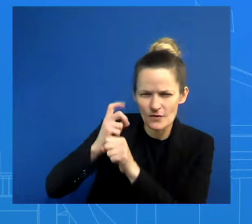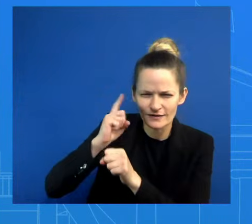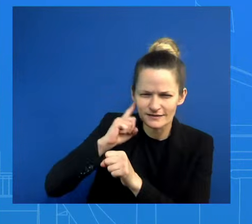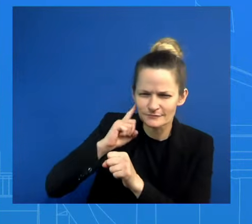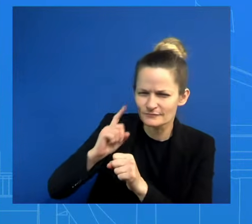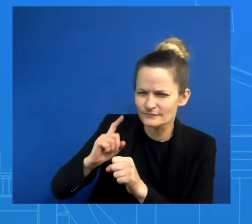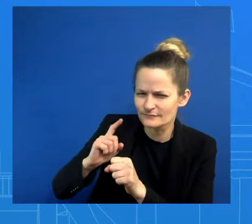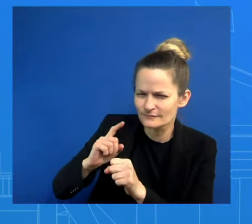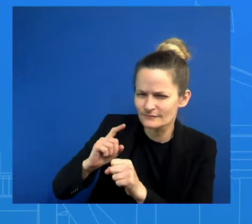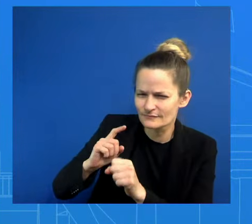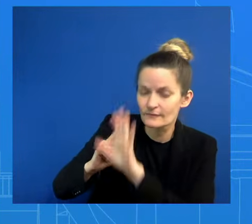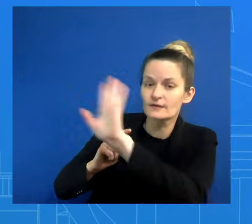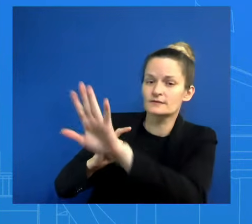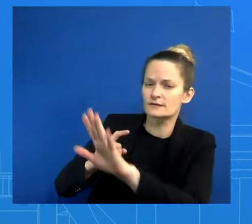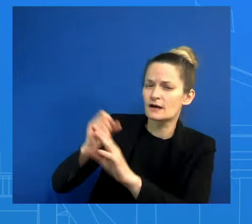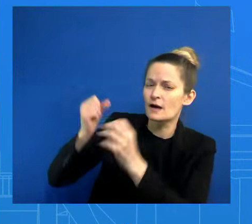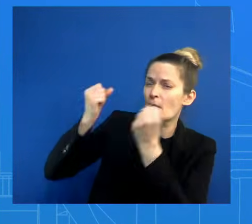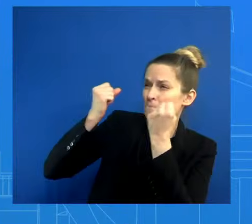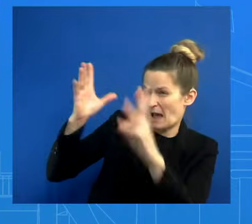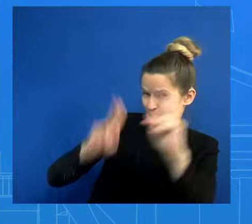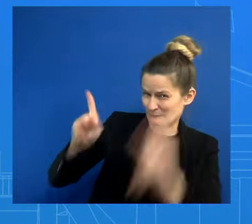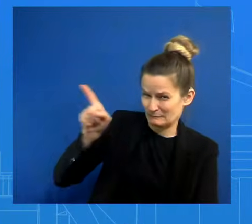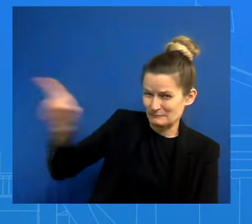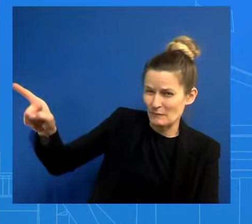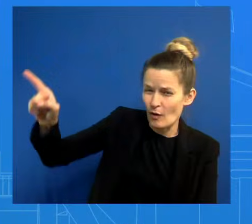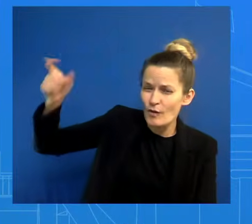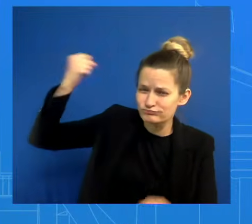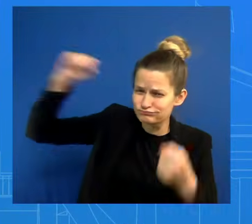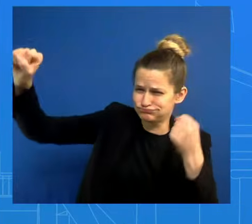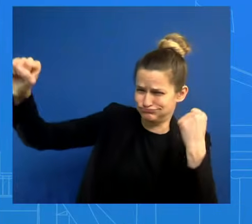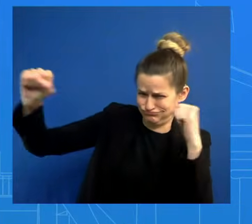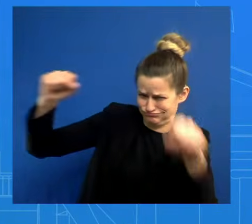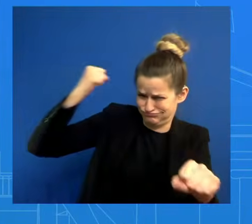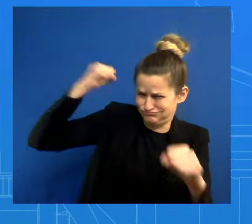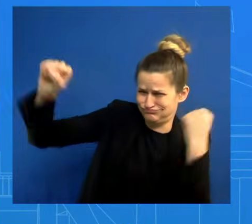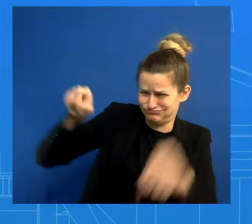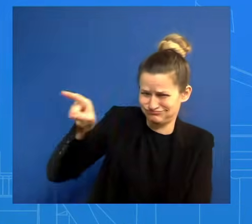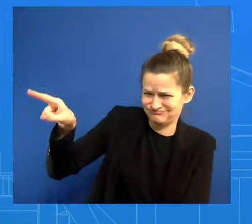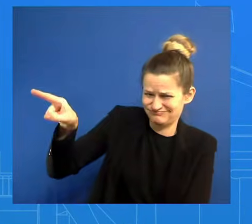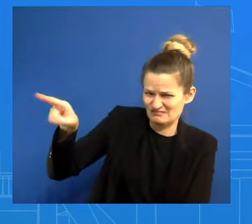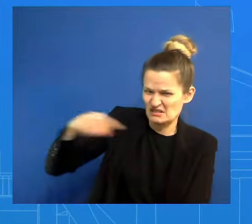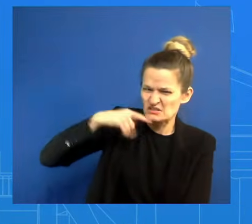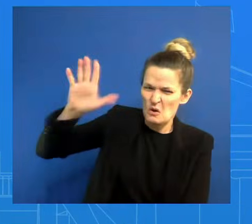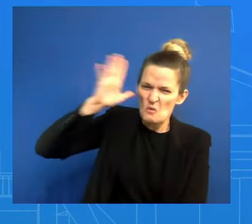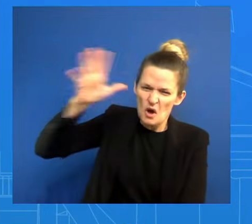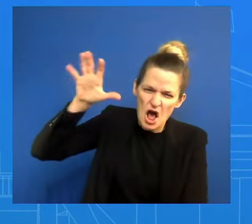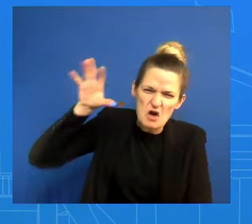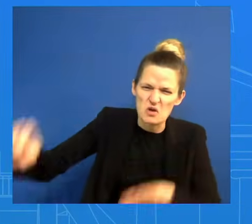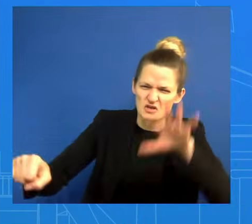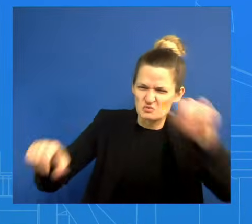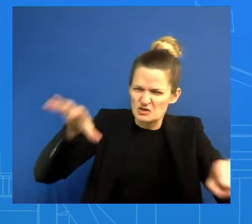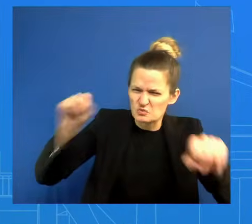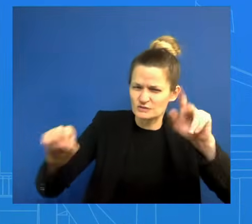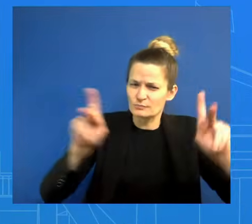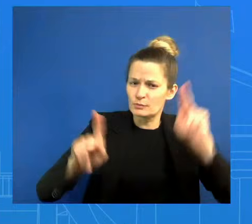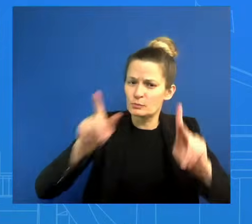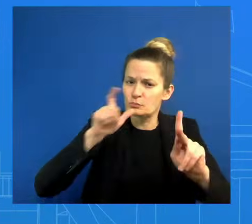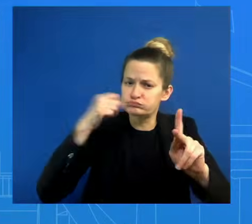Can you speak more specifically on those instances? Ms. Jean-Pierre: So we denounce these draconian sentences in the strongest terms.